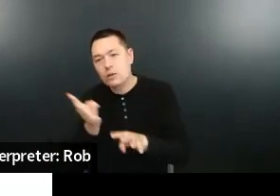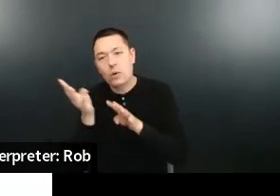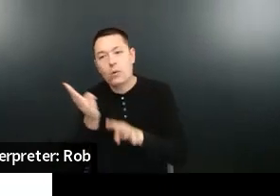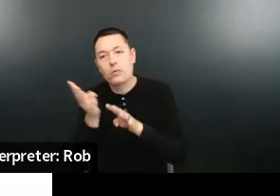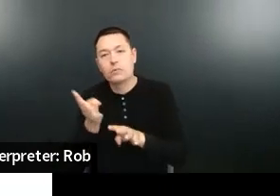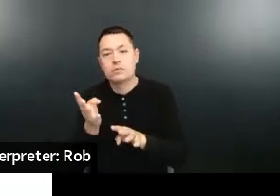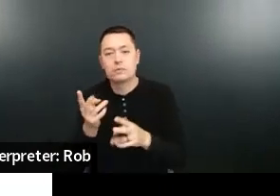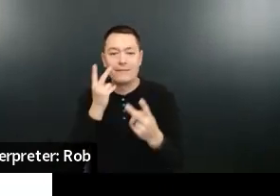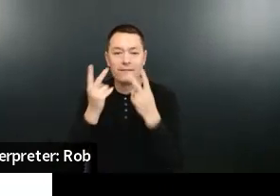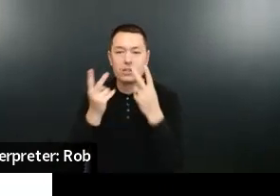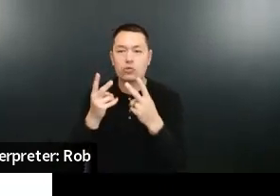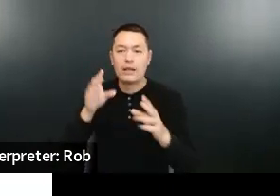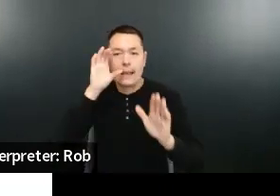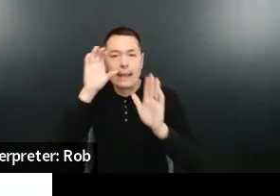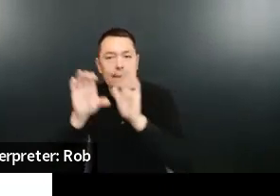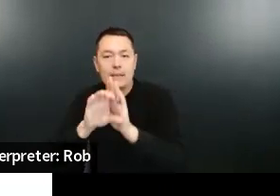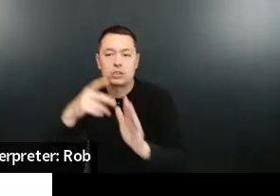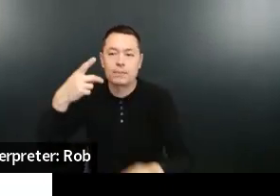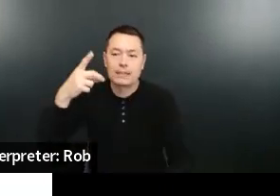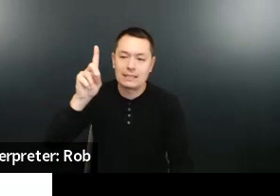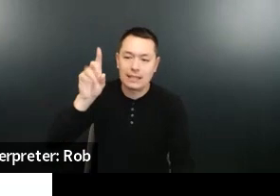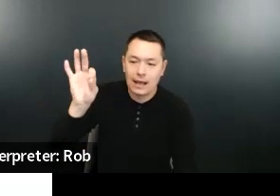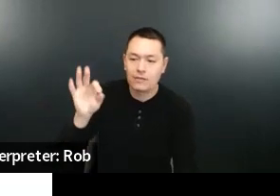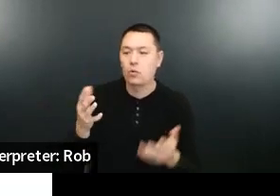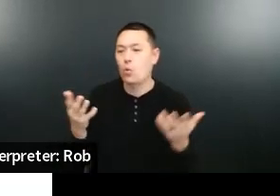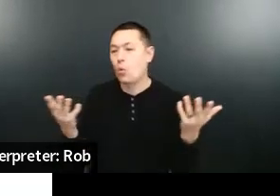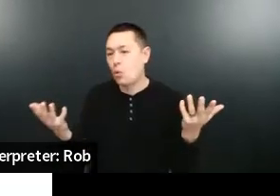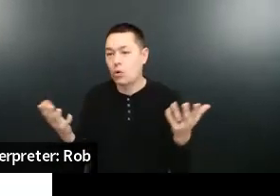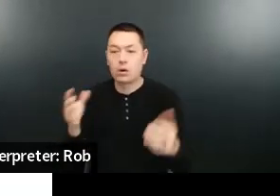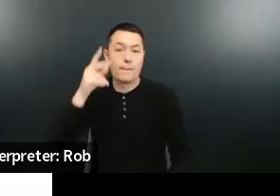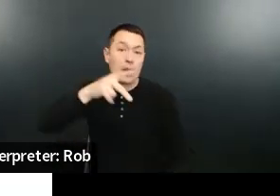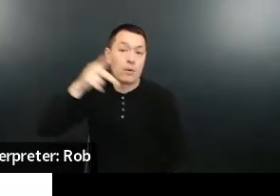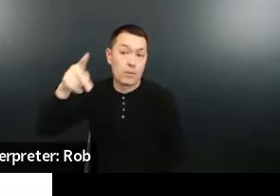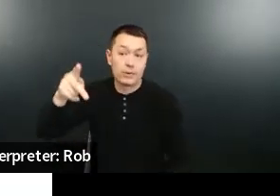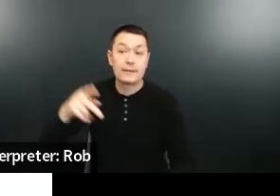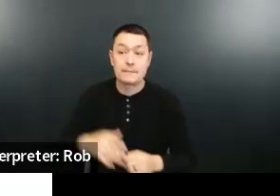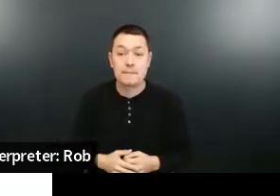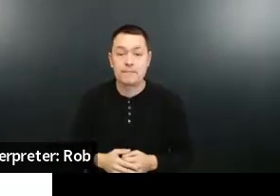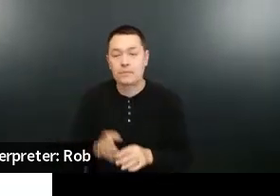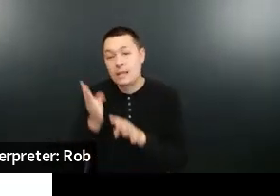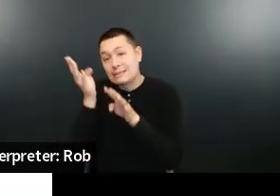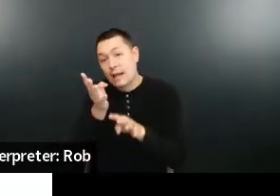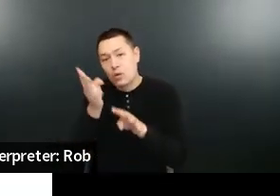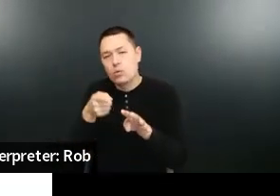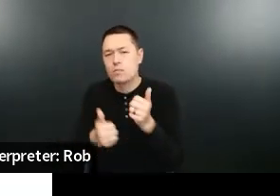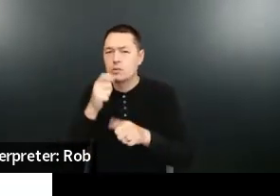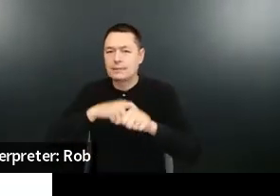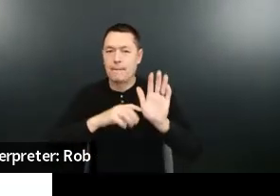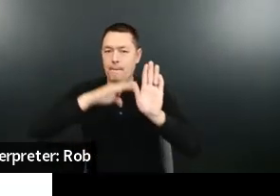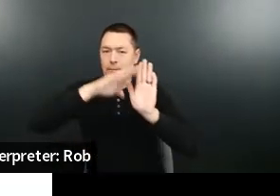as an image, a PDF, or even as a PowerPoint. The download feature is usually at the bottom left or the top.